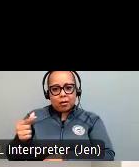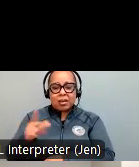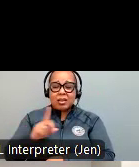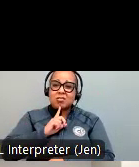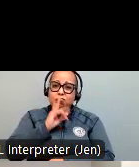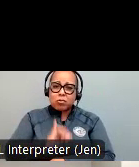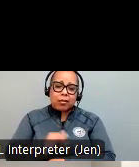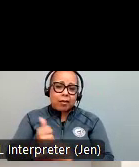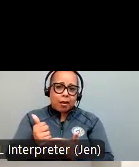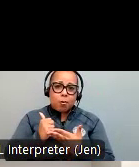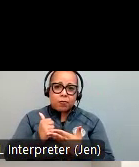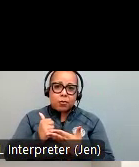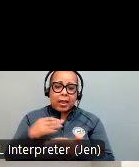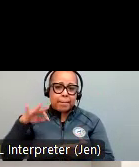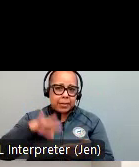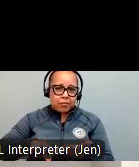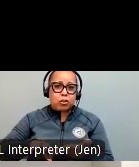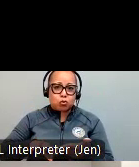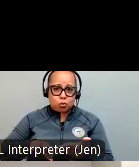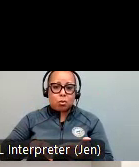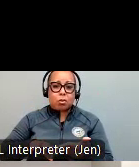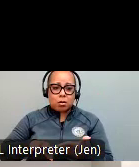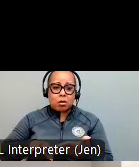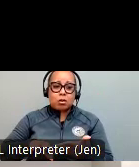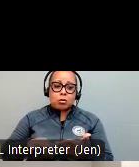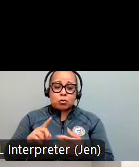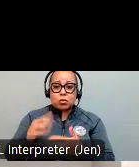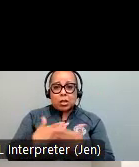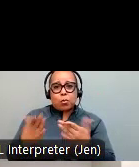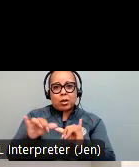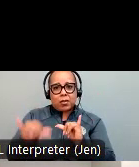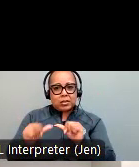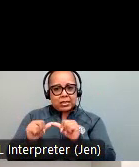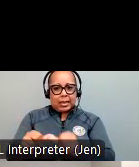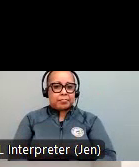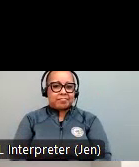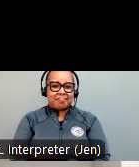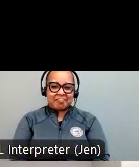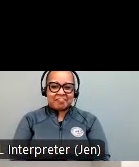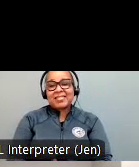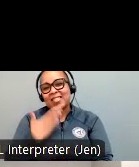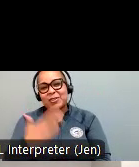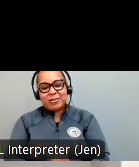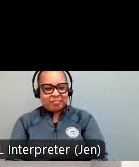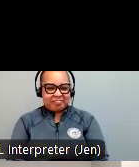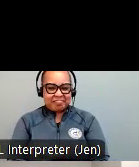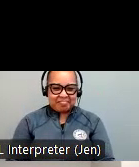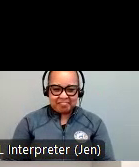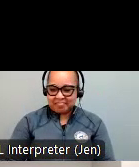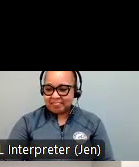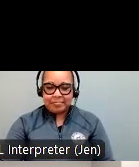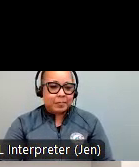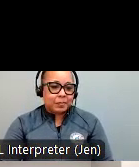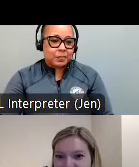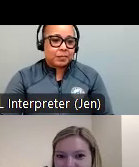helpful and and beneficial to someone in their stay. Thank you.